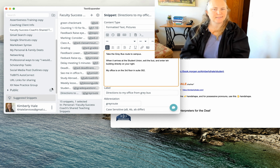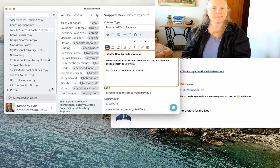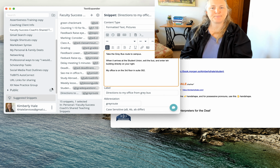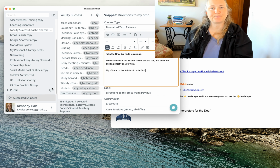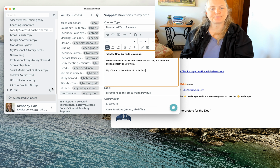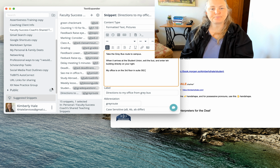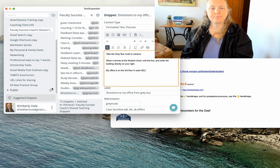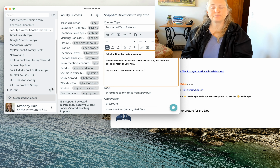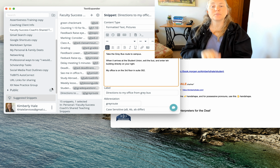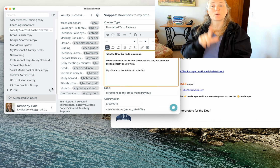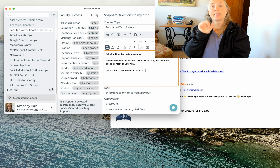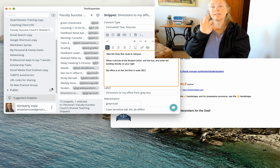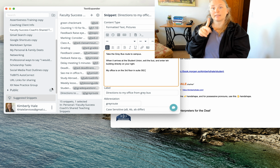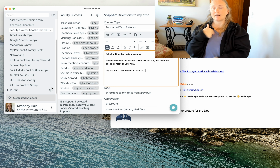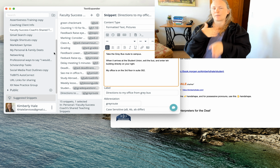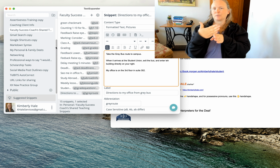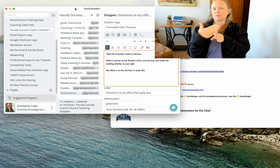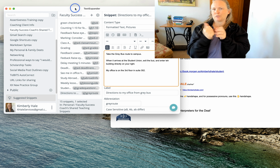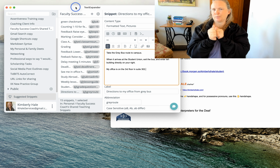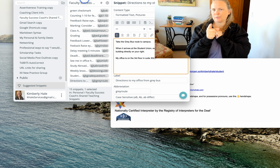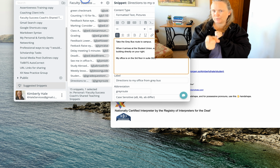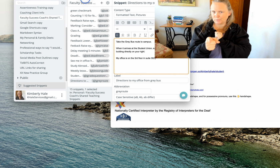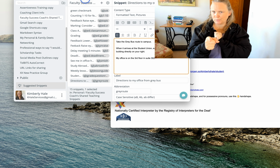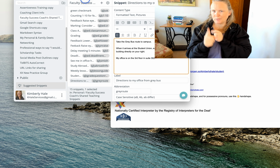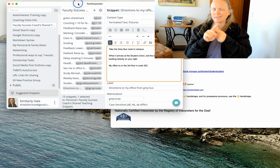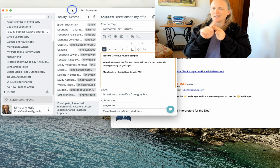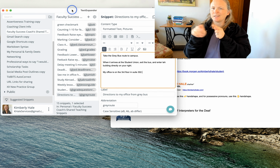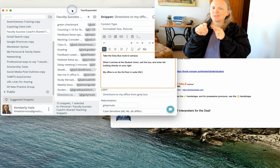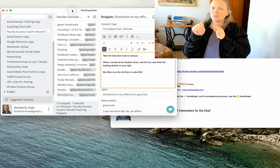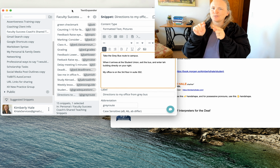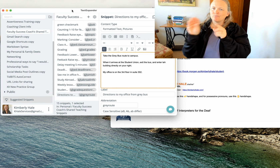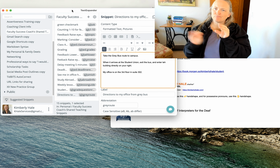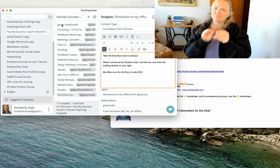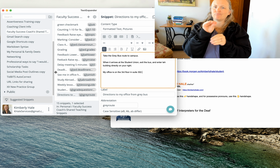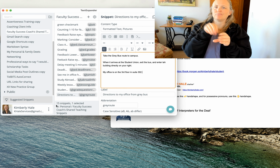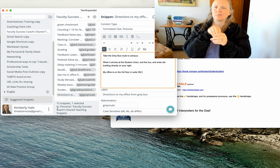Then I will share the link with you and you can just insert it directly into your library.